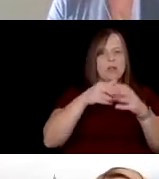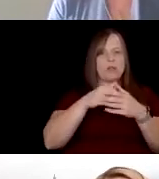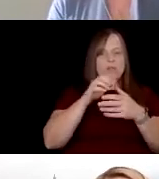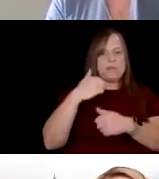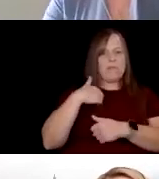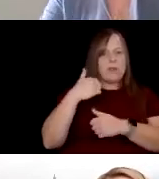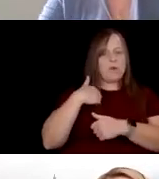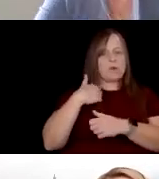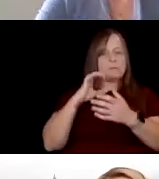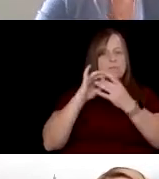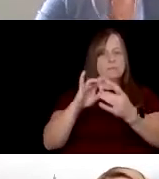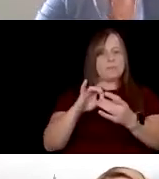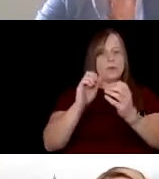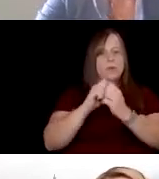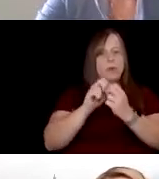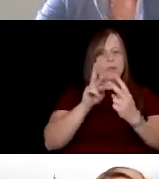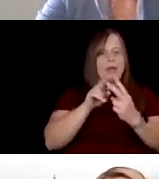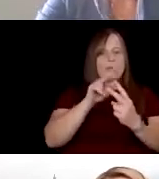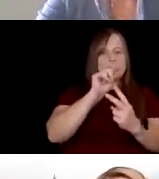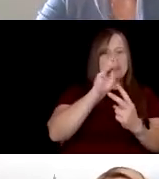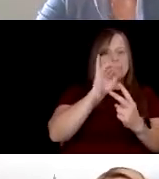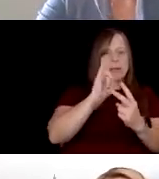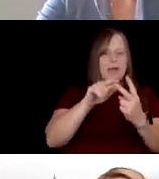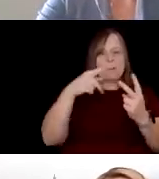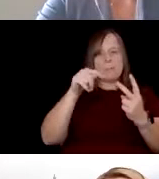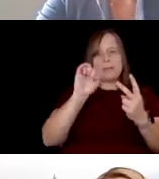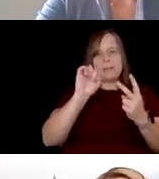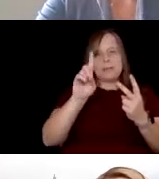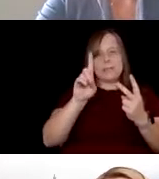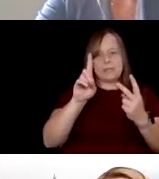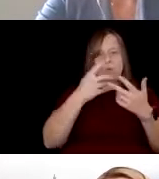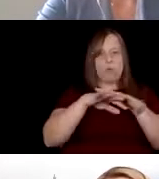are attributed to either TBI or PTSD, or a combination thereof.